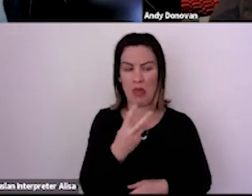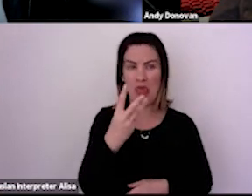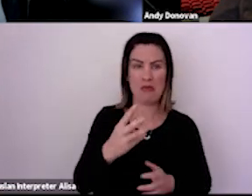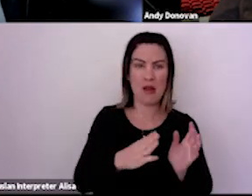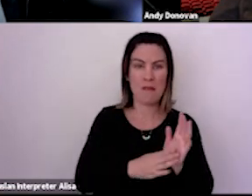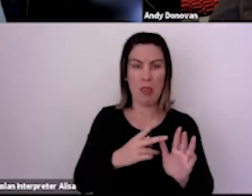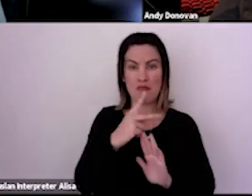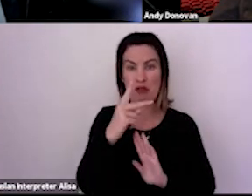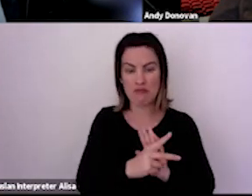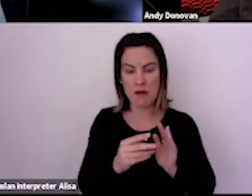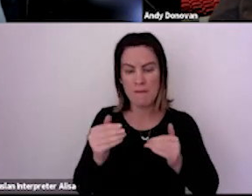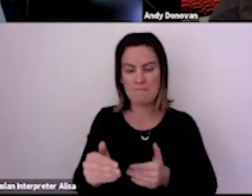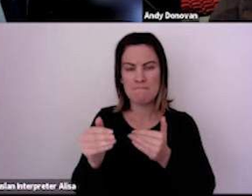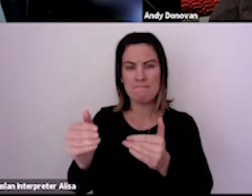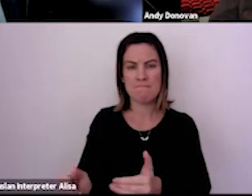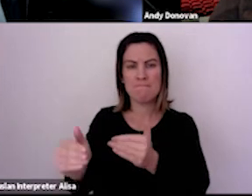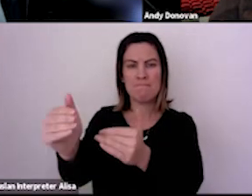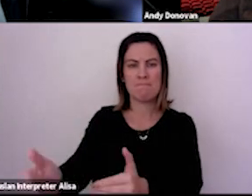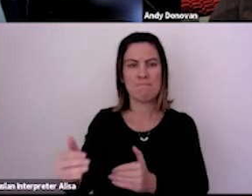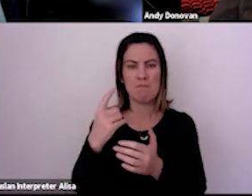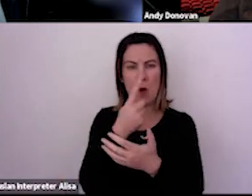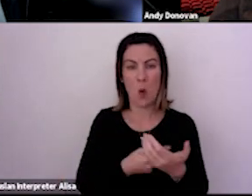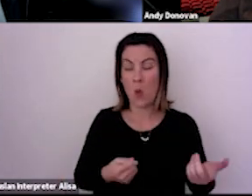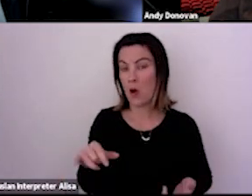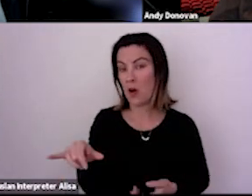I know some people are planning that. It